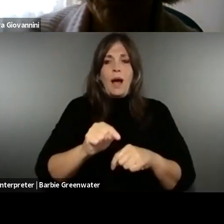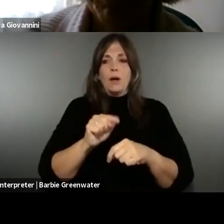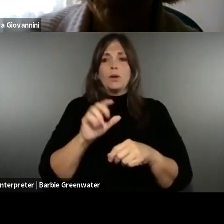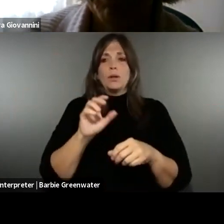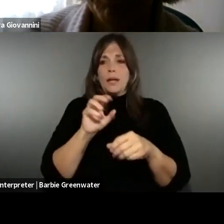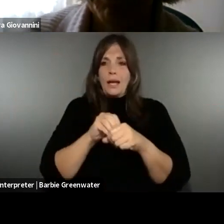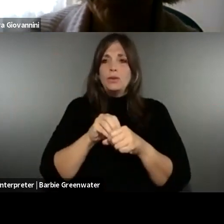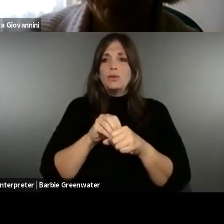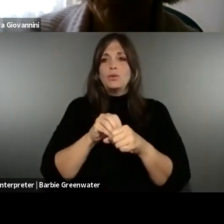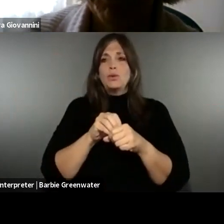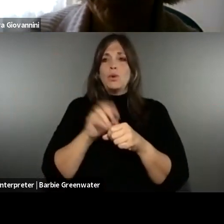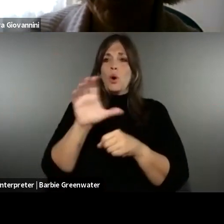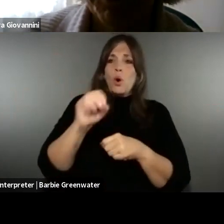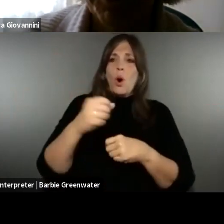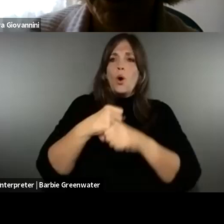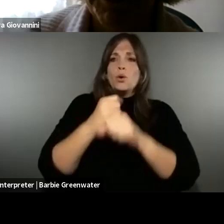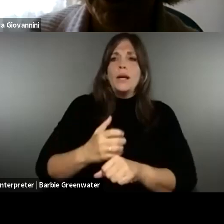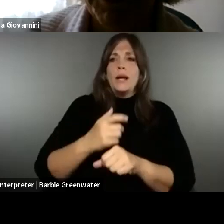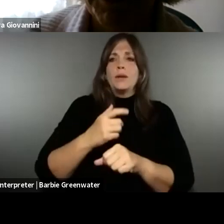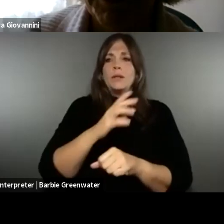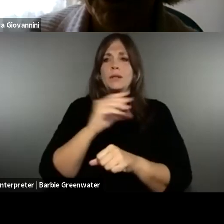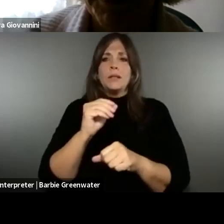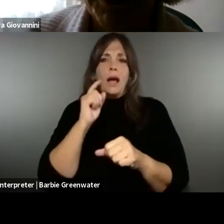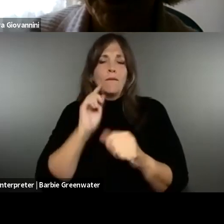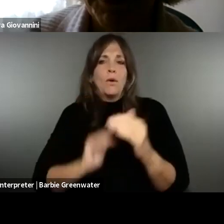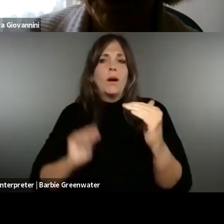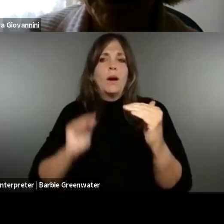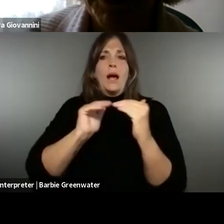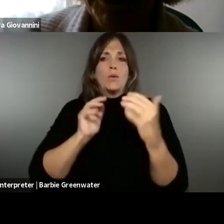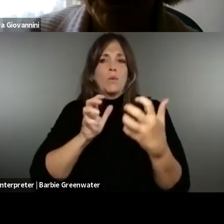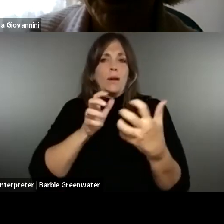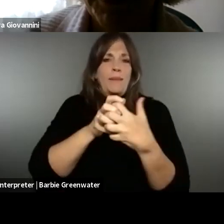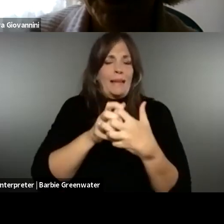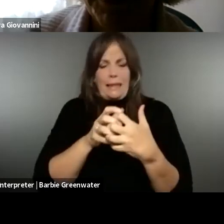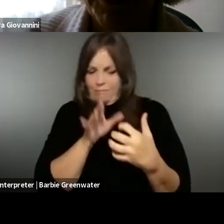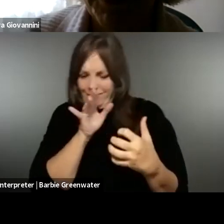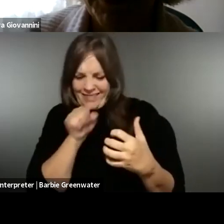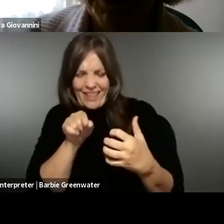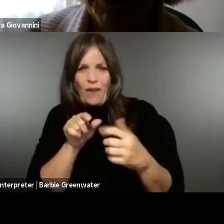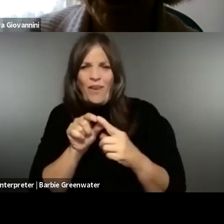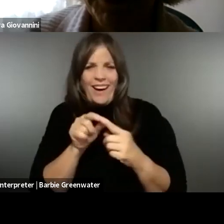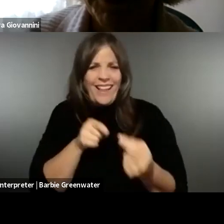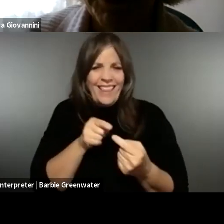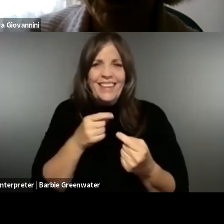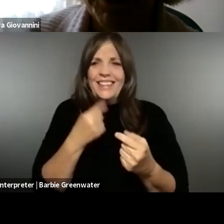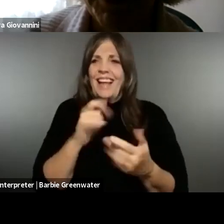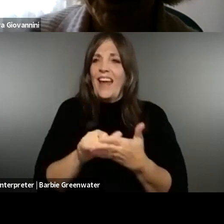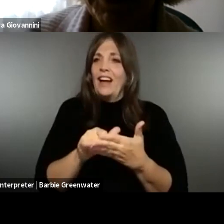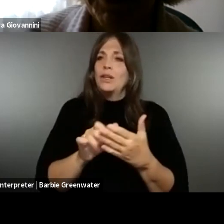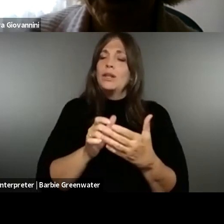rather than co-creation to equitably enforce the legislation